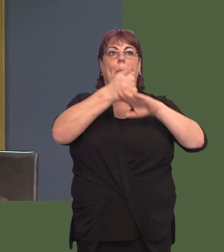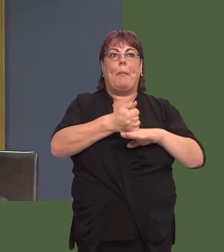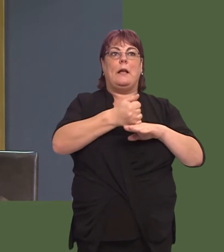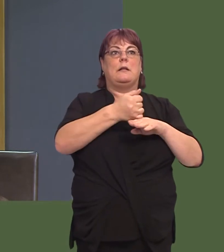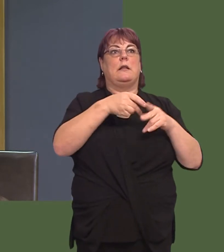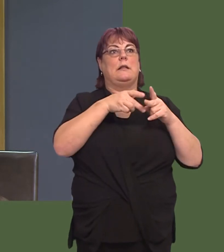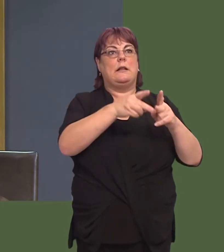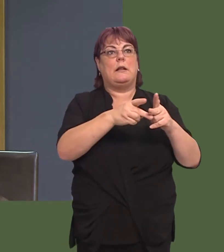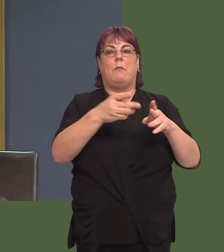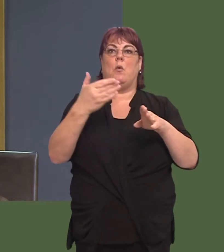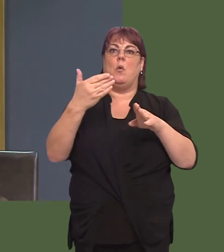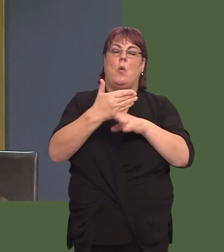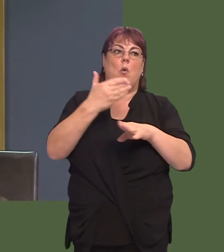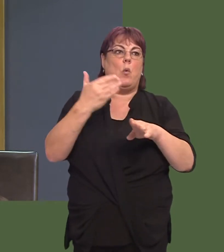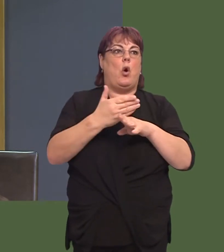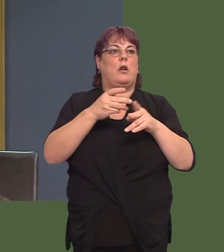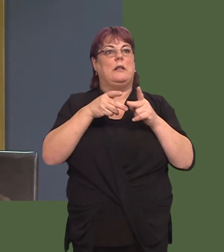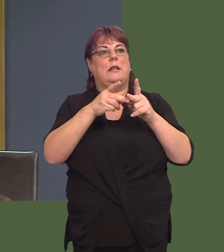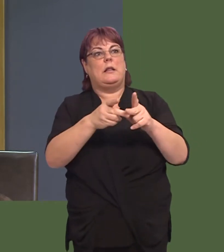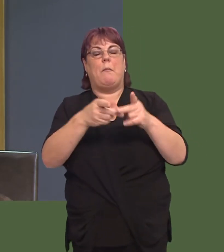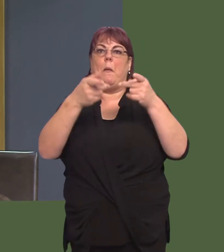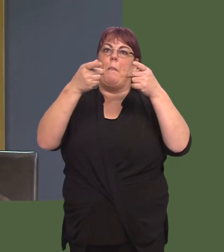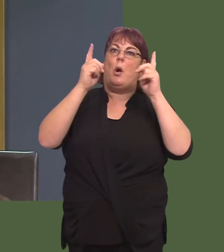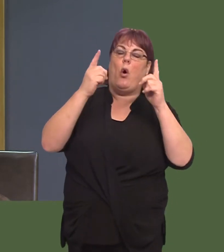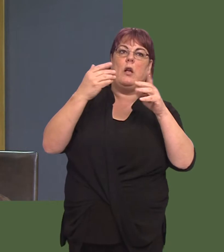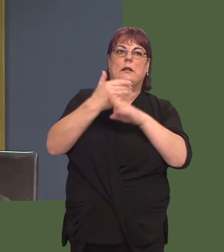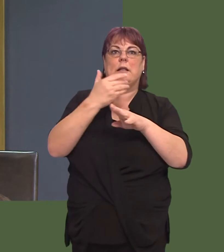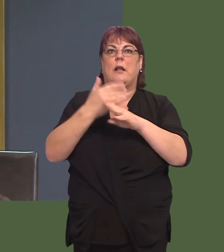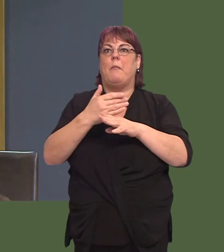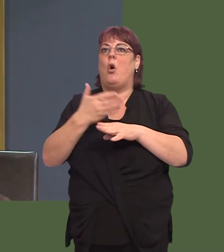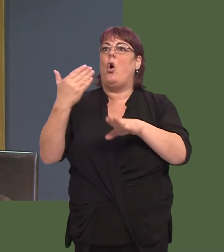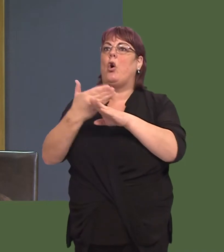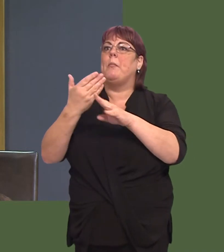employer-led schemes, occupational shortage lists, which I would suggest are of particular